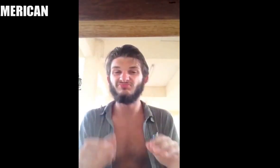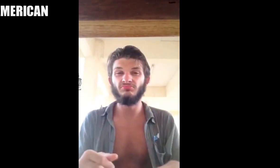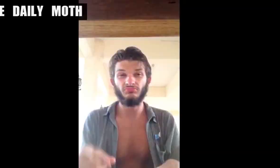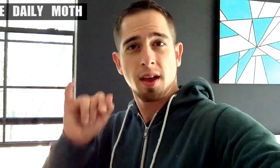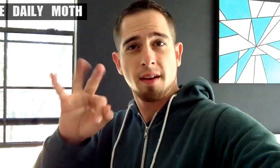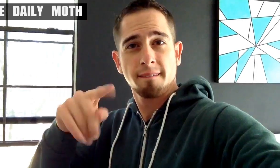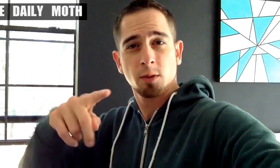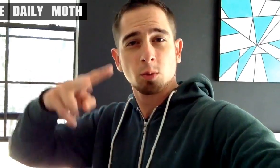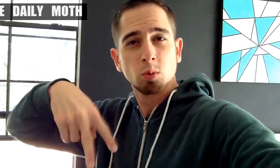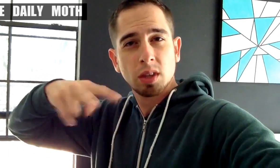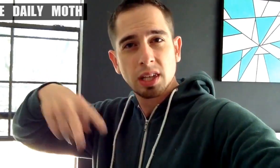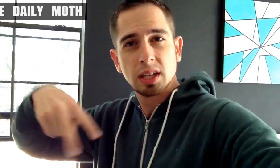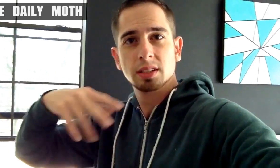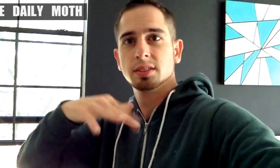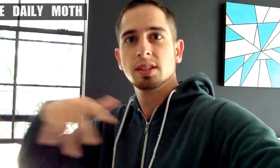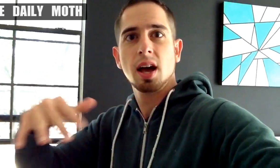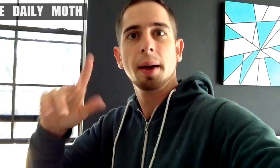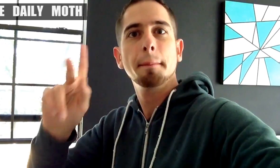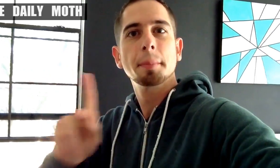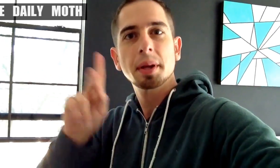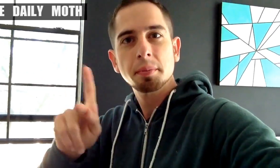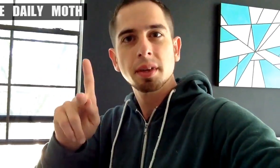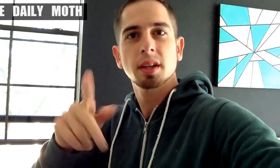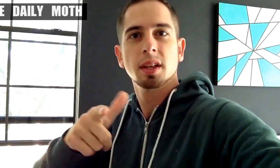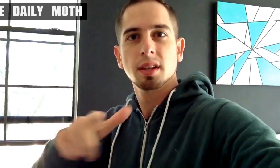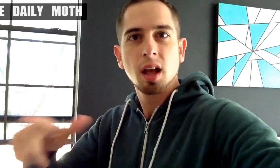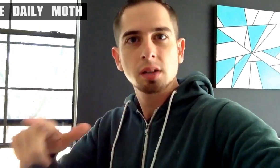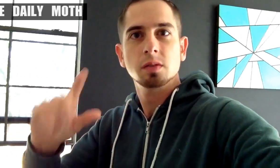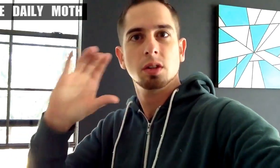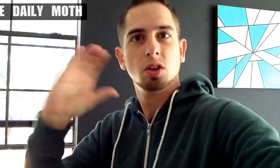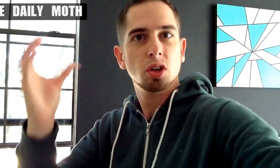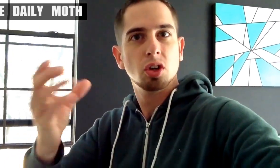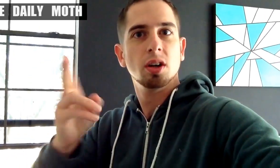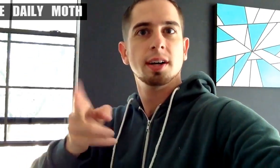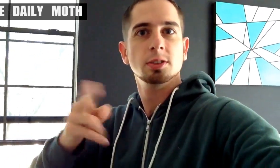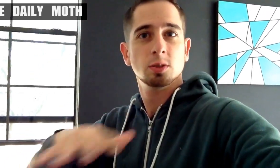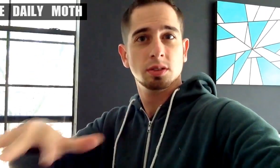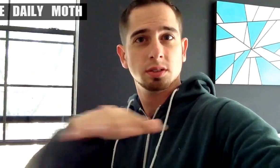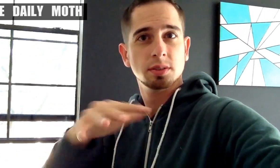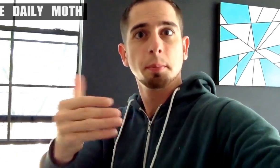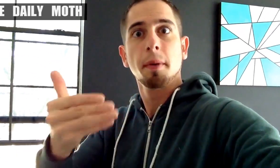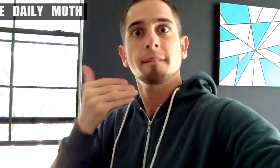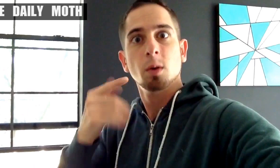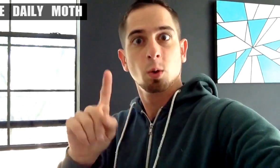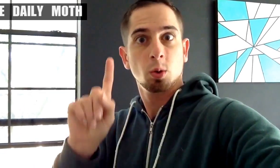If you study/read about the people, language, culture before you go